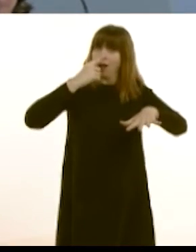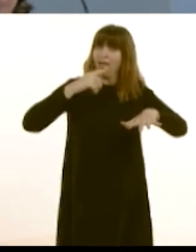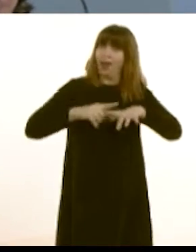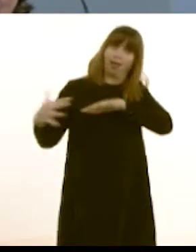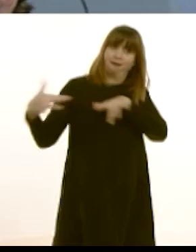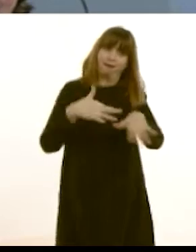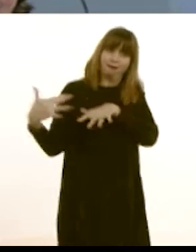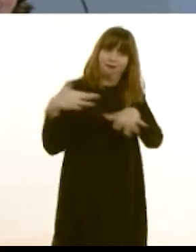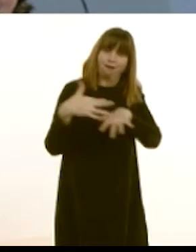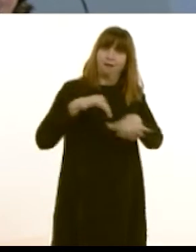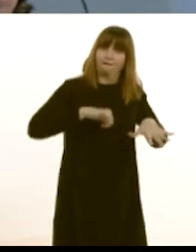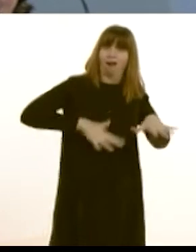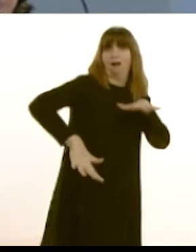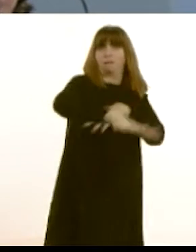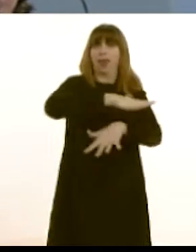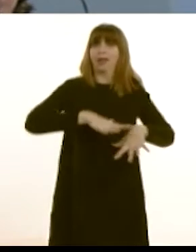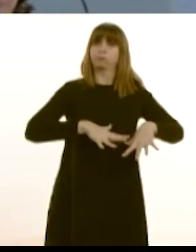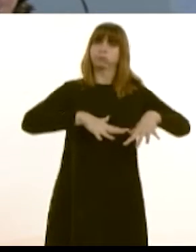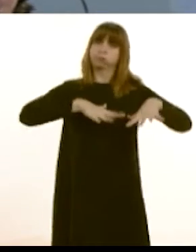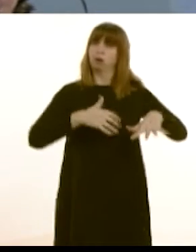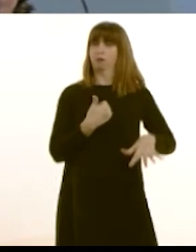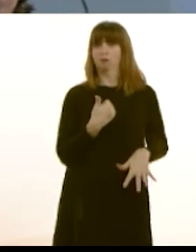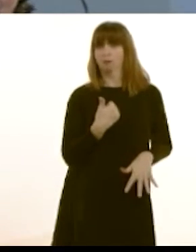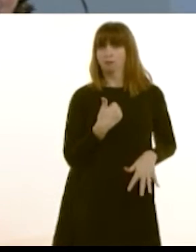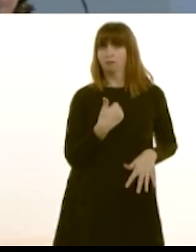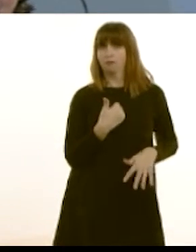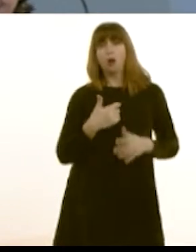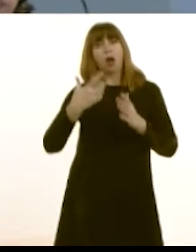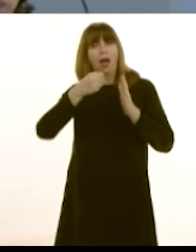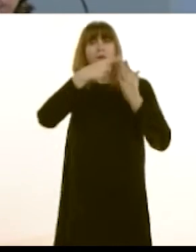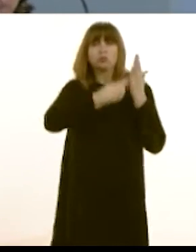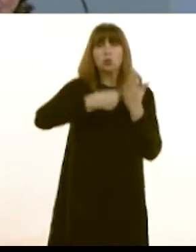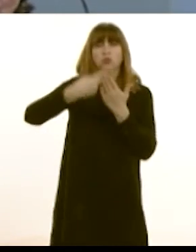Also, in other parts of the United Kingdom, the rules and regulations around ditch clearance